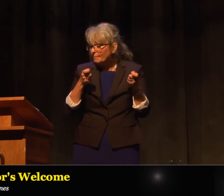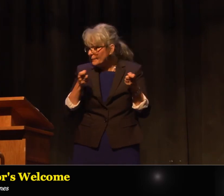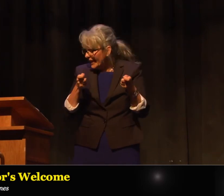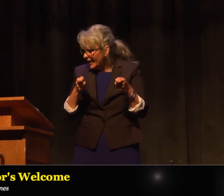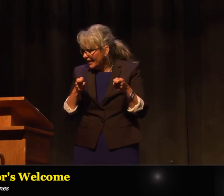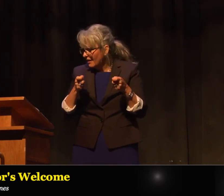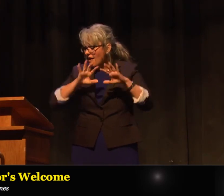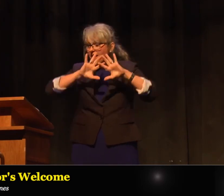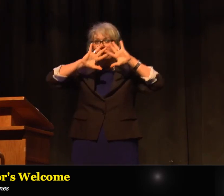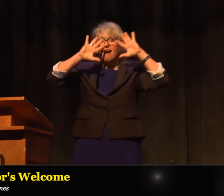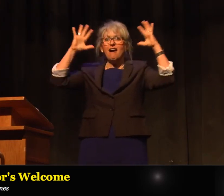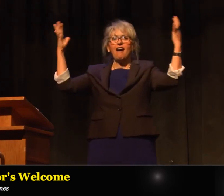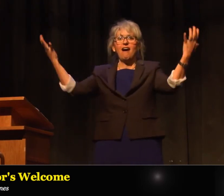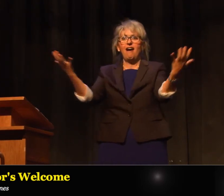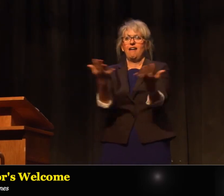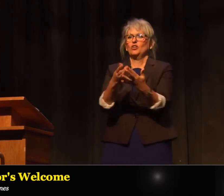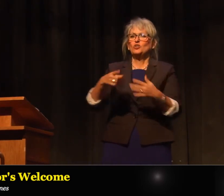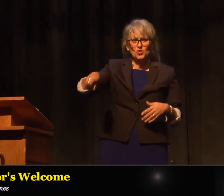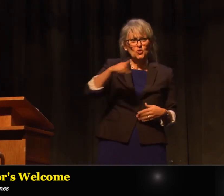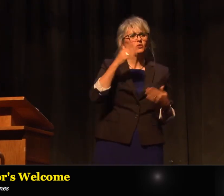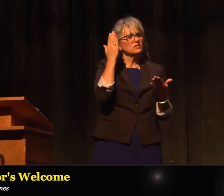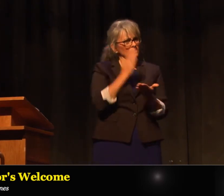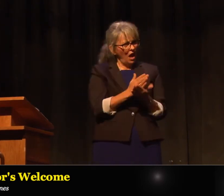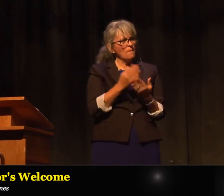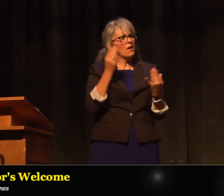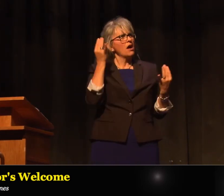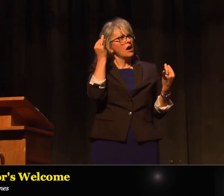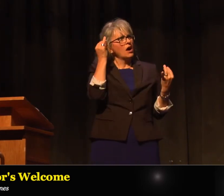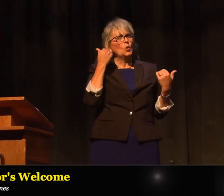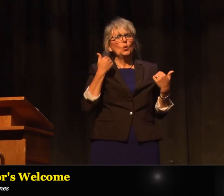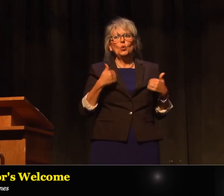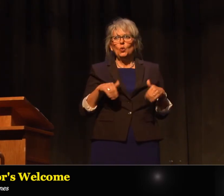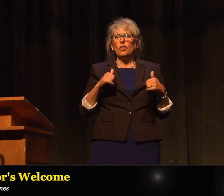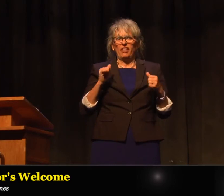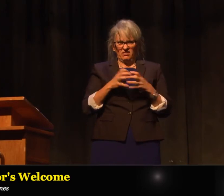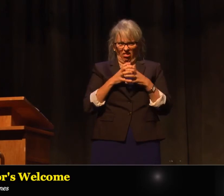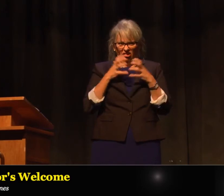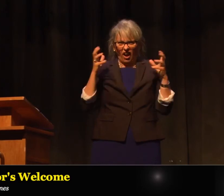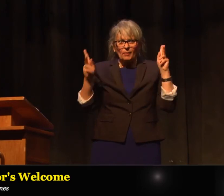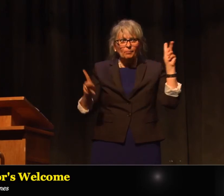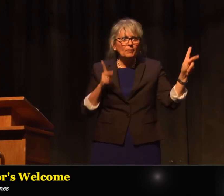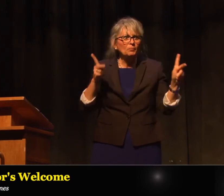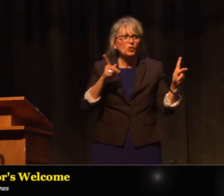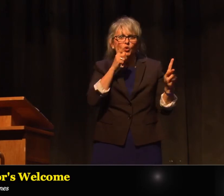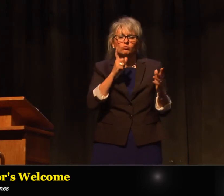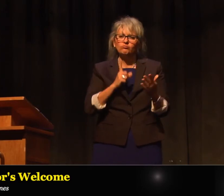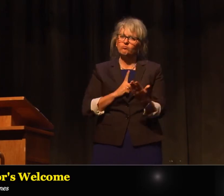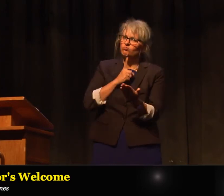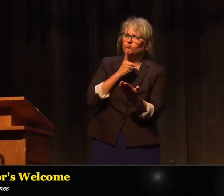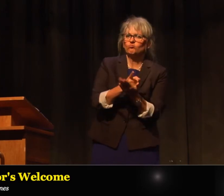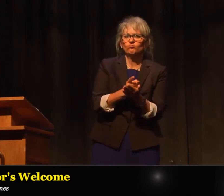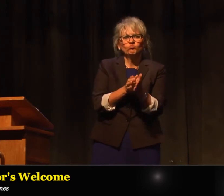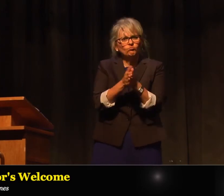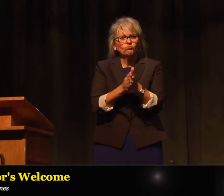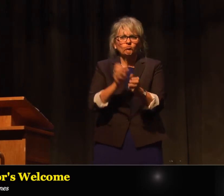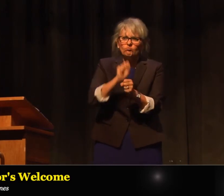and admin. All of us as a whole, if you stop and ponder, that's a lot of people who are